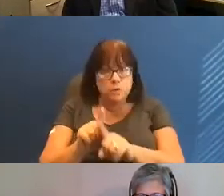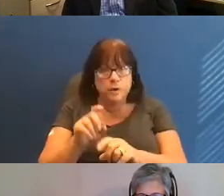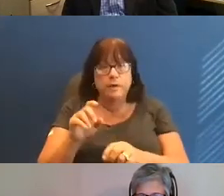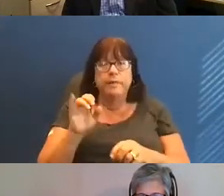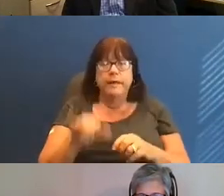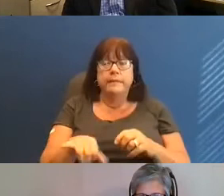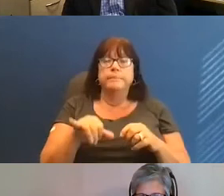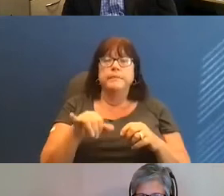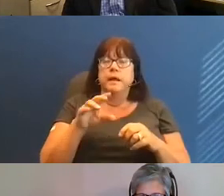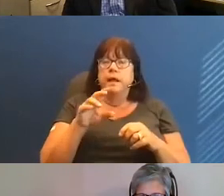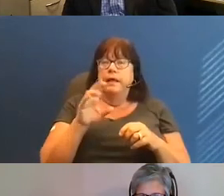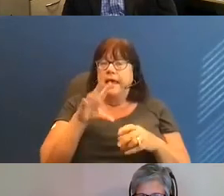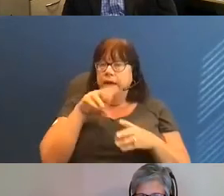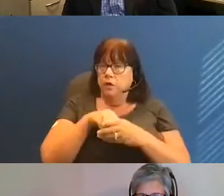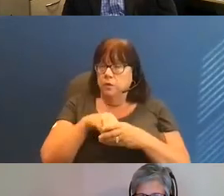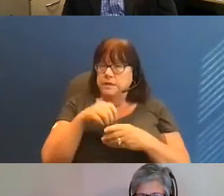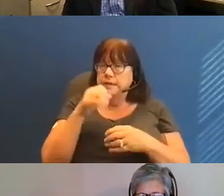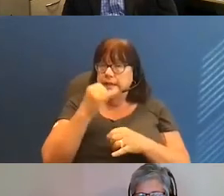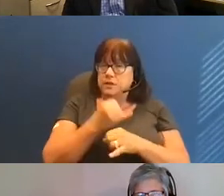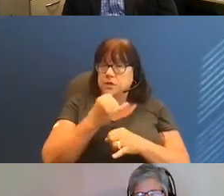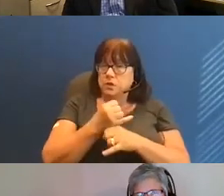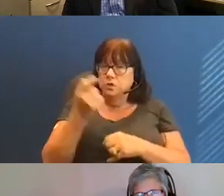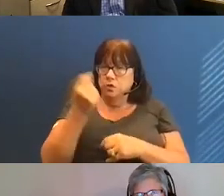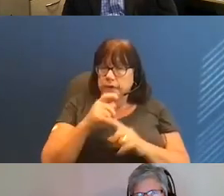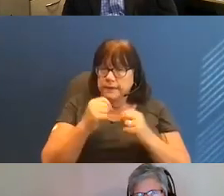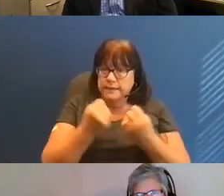as well as other faculty members who have received grants or used OER and their teaching in the past.